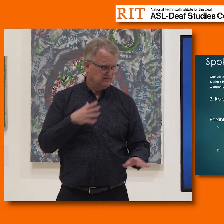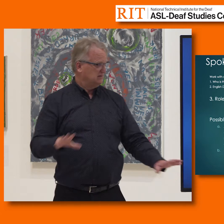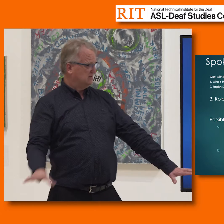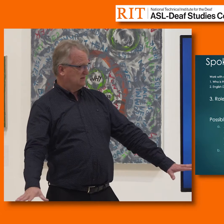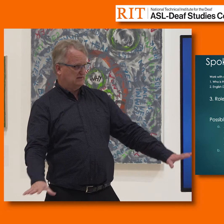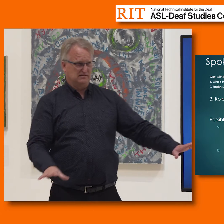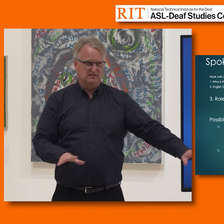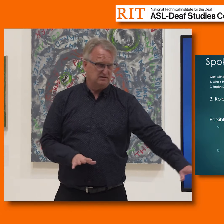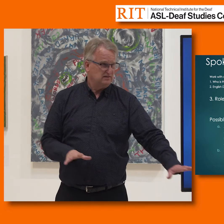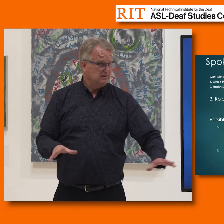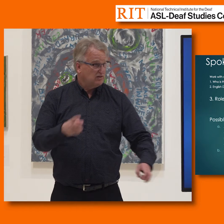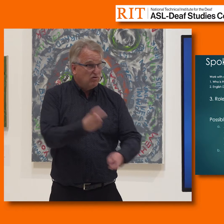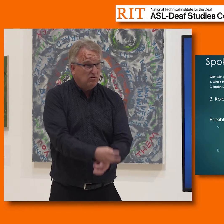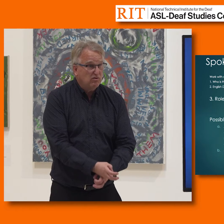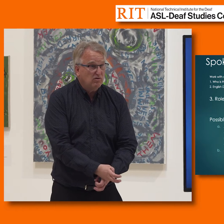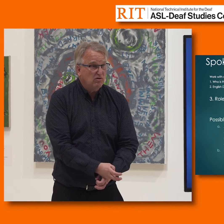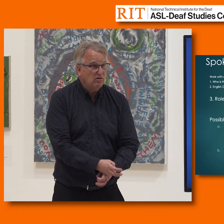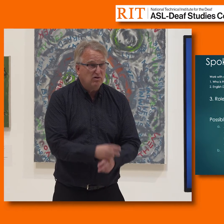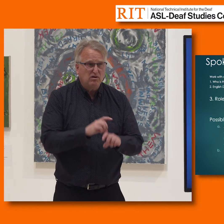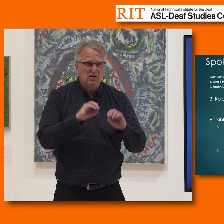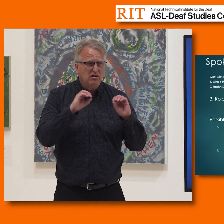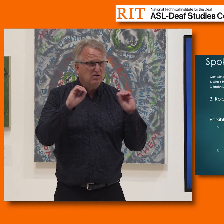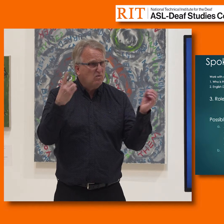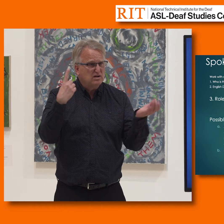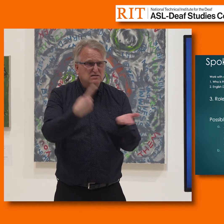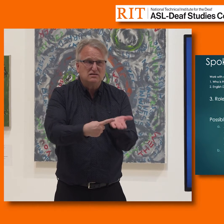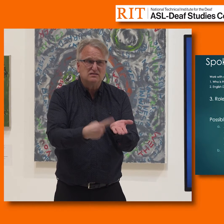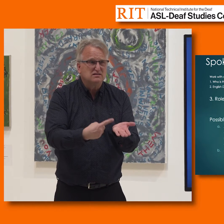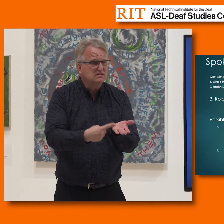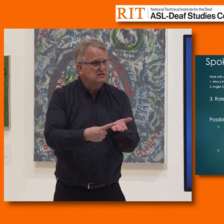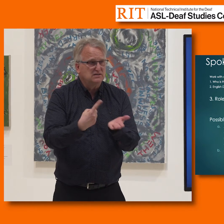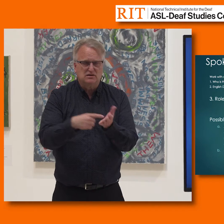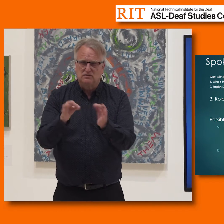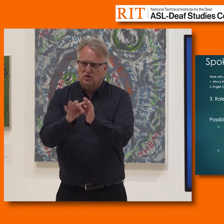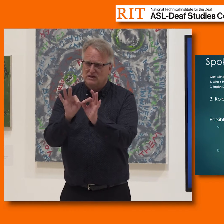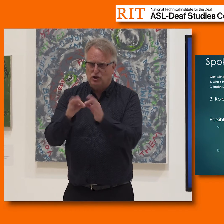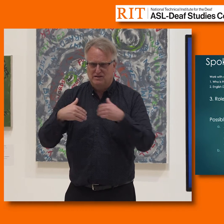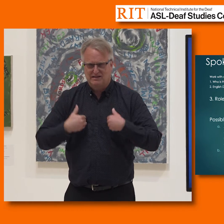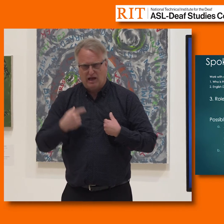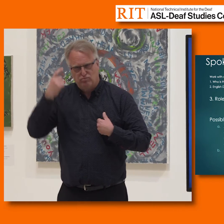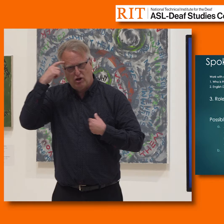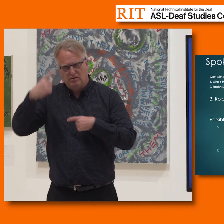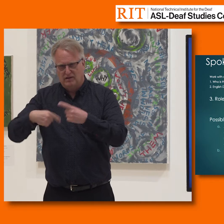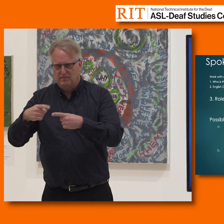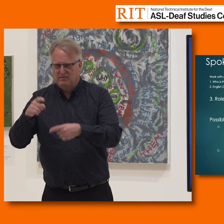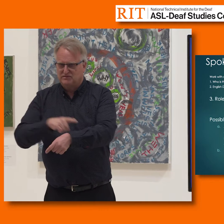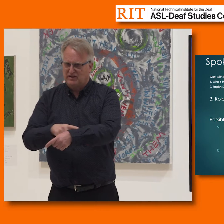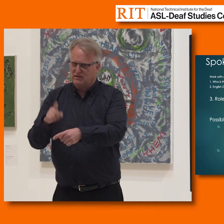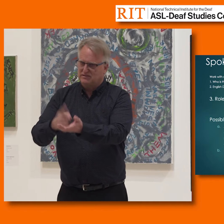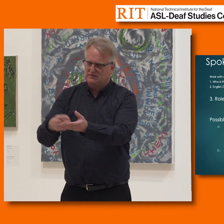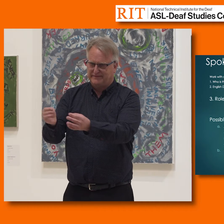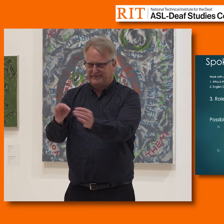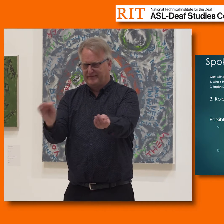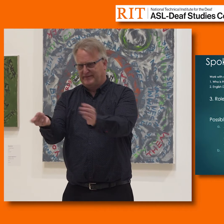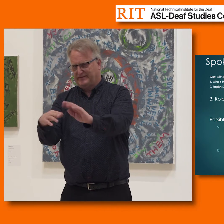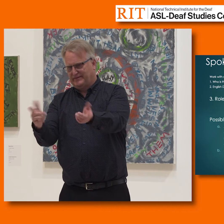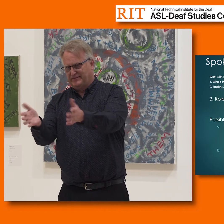So, to me it looks like the--the single sole hearing presenter has two different personalities, right?